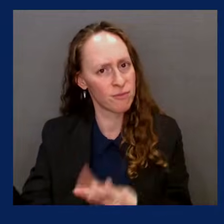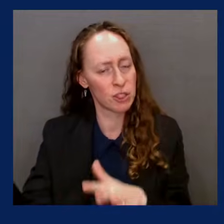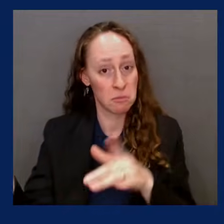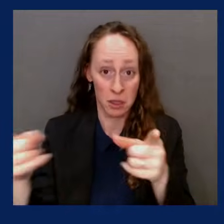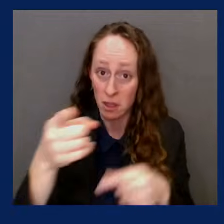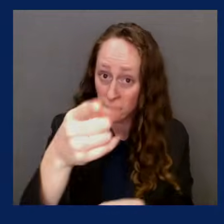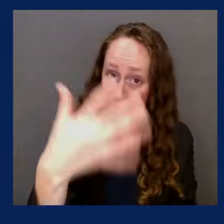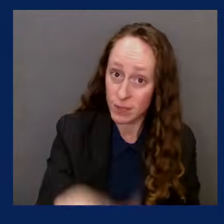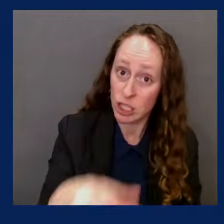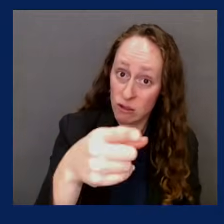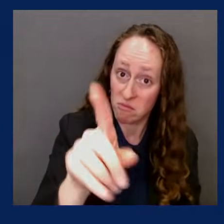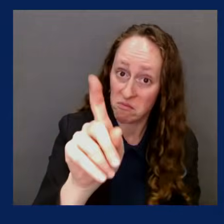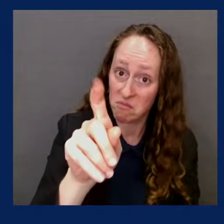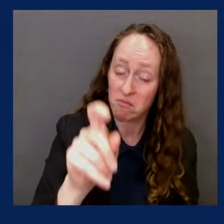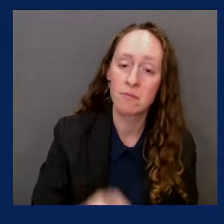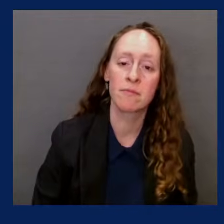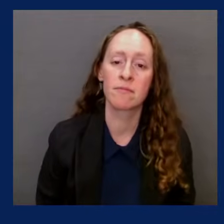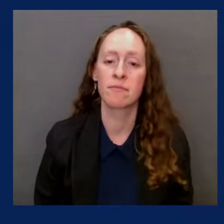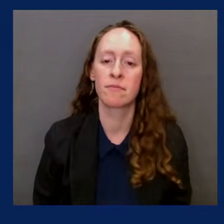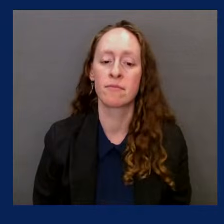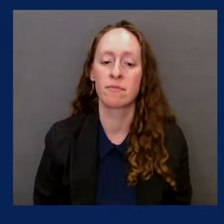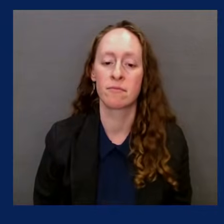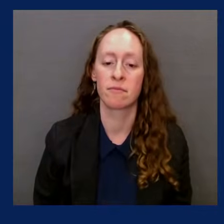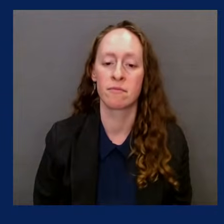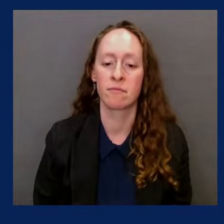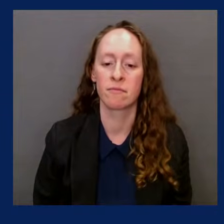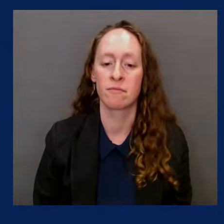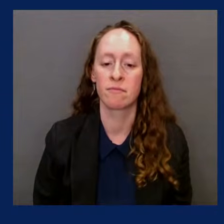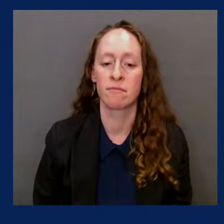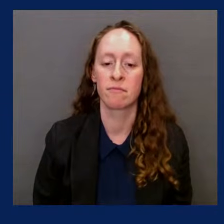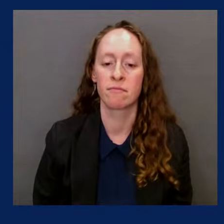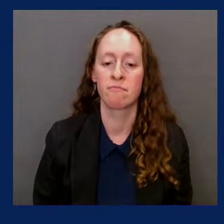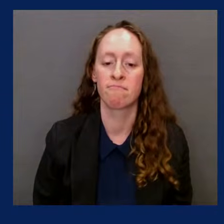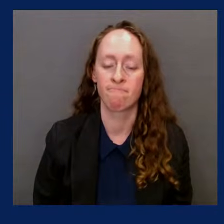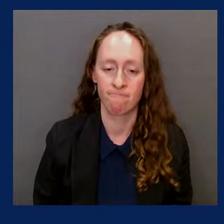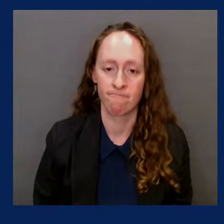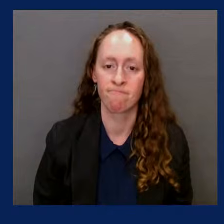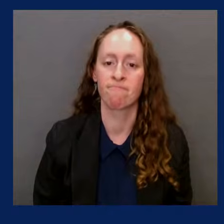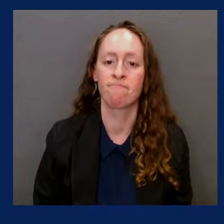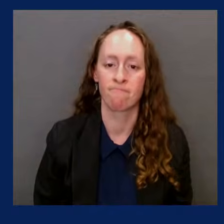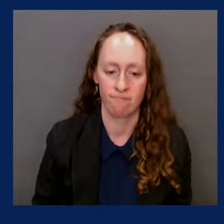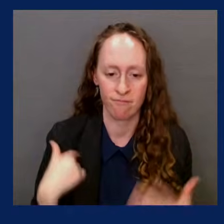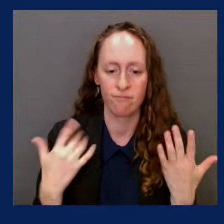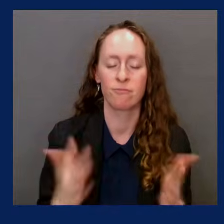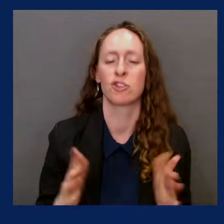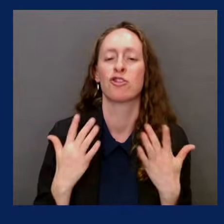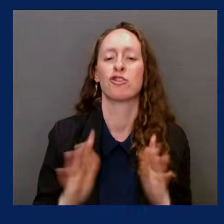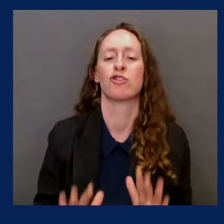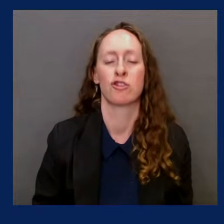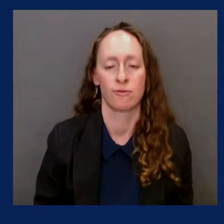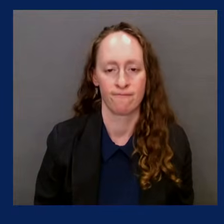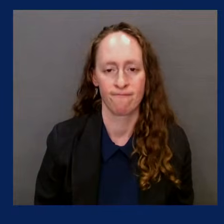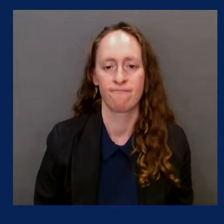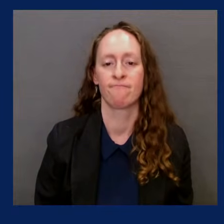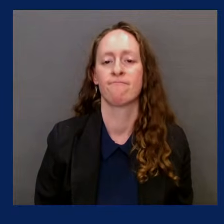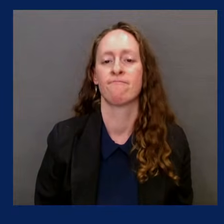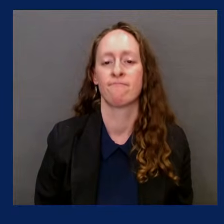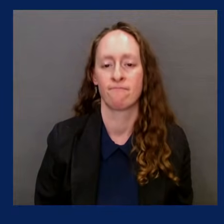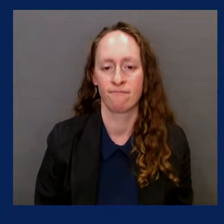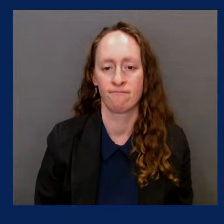Prime Minister Albanese: I am. I have spoken with the Israeli ambassador on a number of occasions. We continue to --